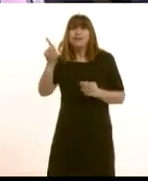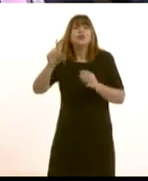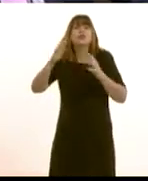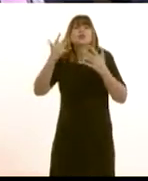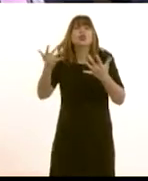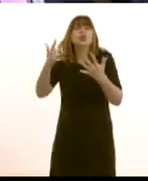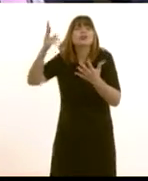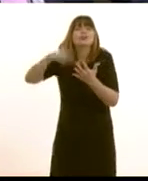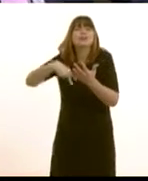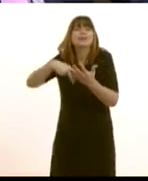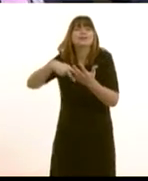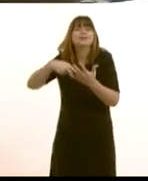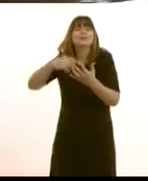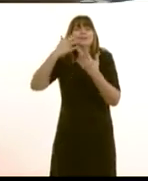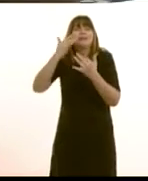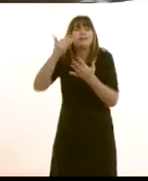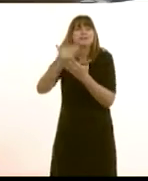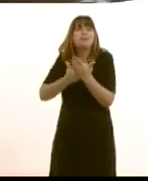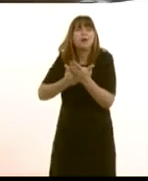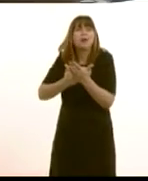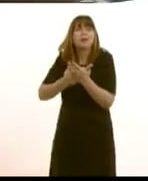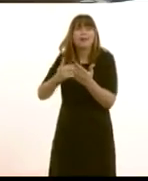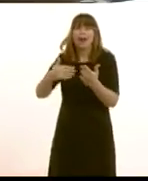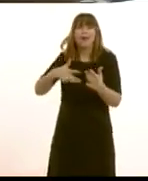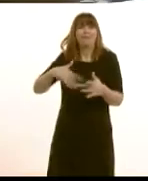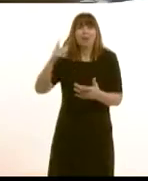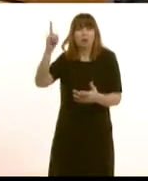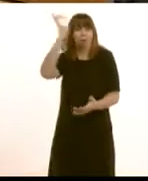report, because let me remind him whatís actually in it. The levels of excellence in